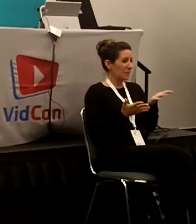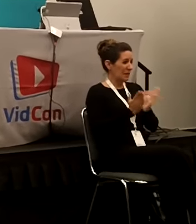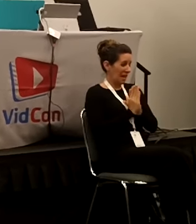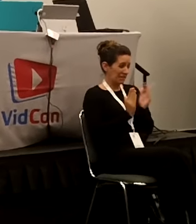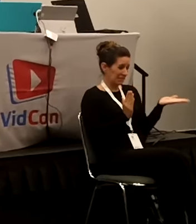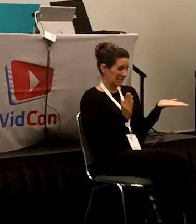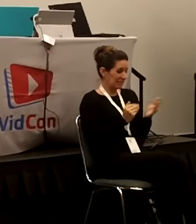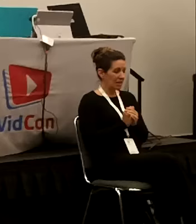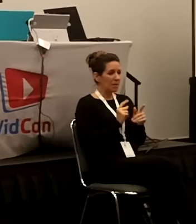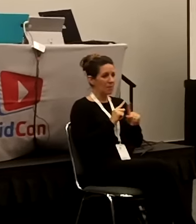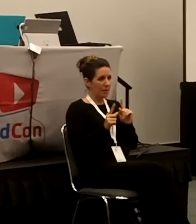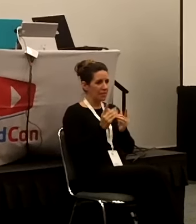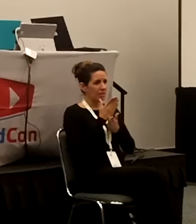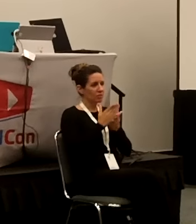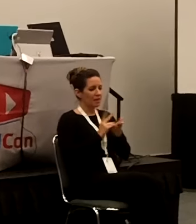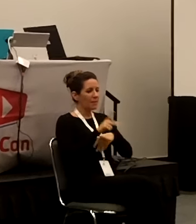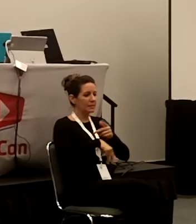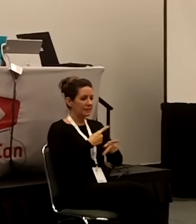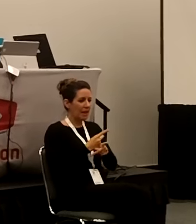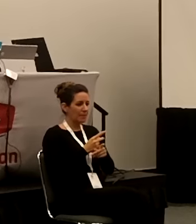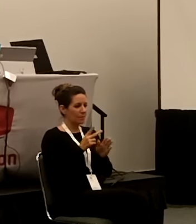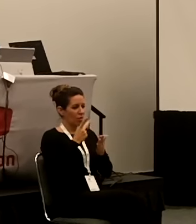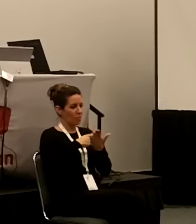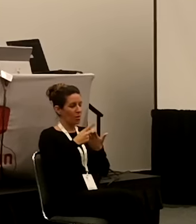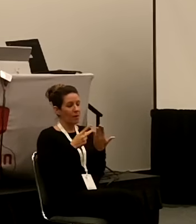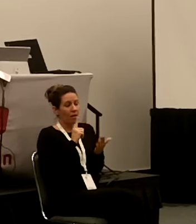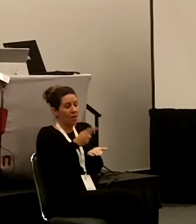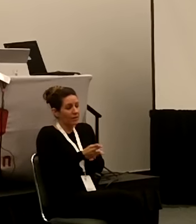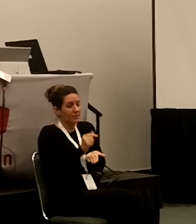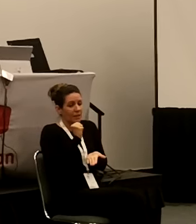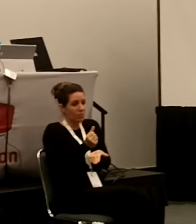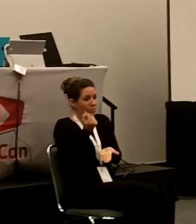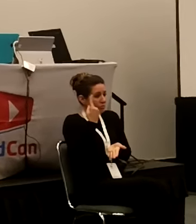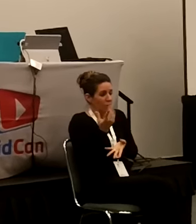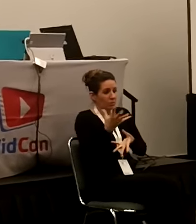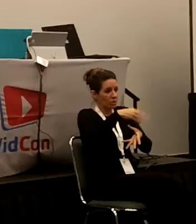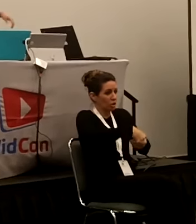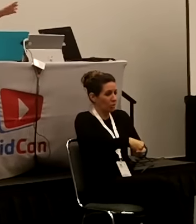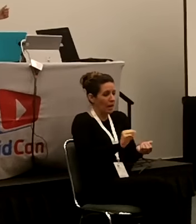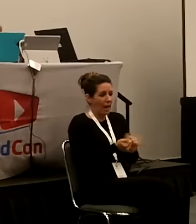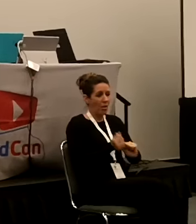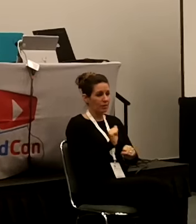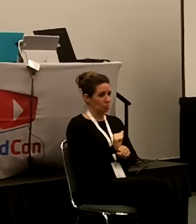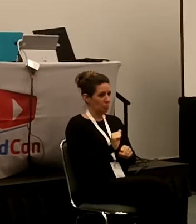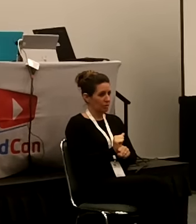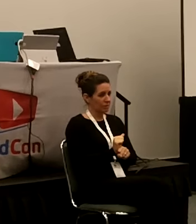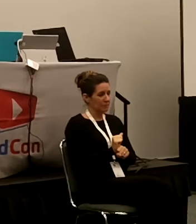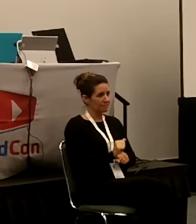some sort of program, like I honestly don't know what goes into this, but... Gosh.